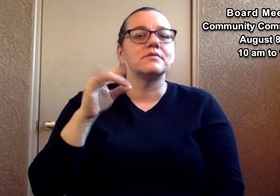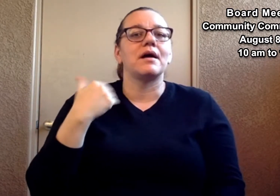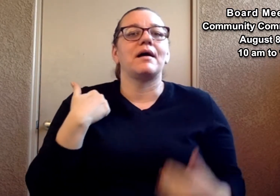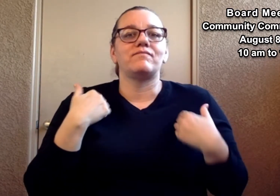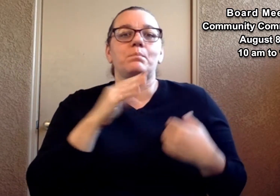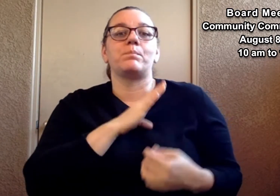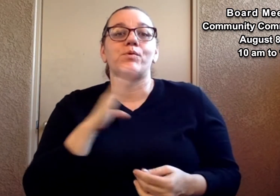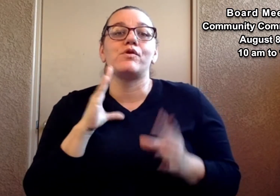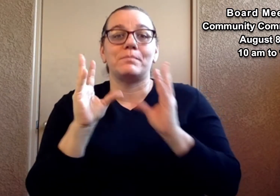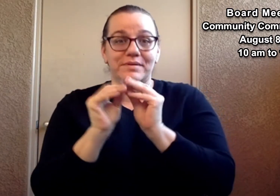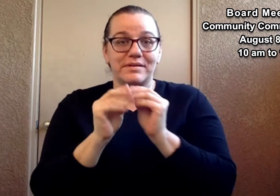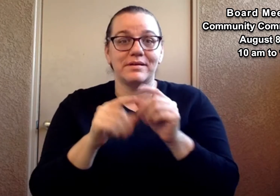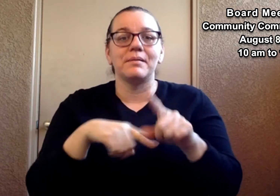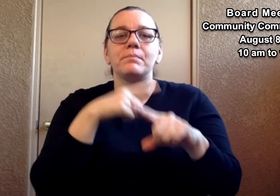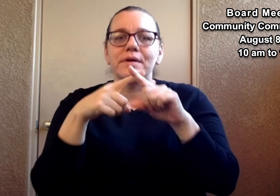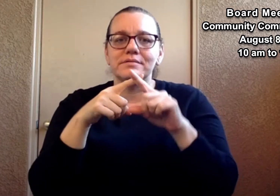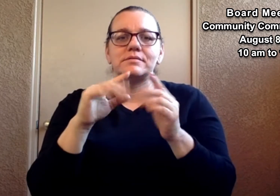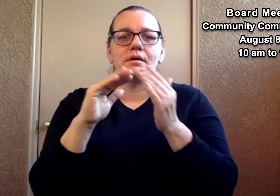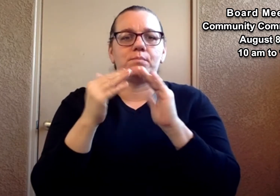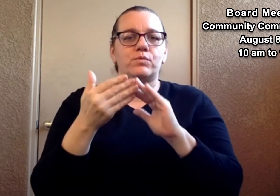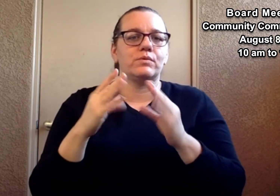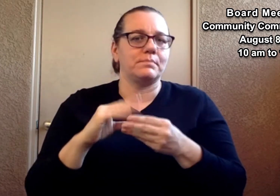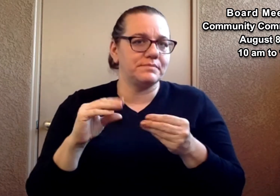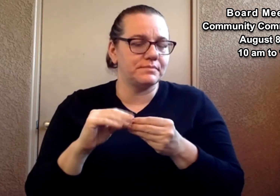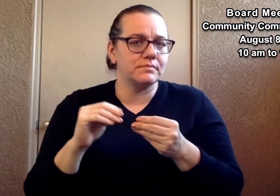we have a Board Meeting plus the Community Comments.